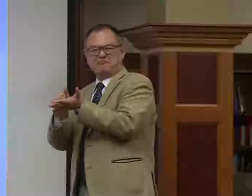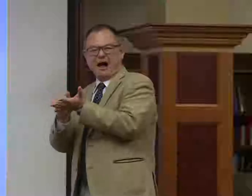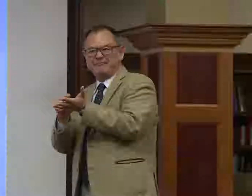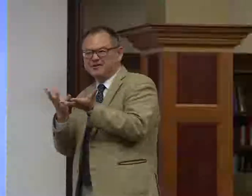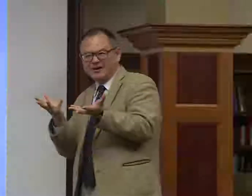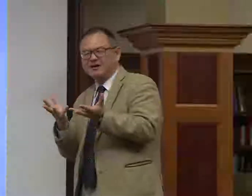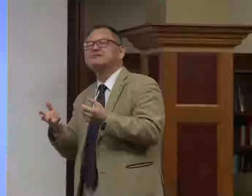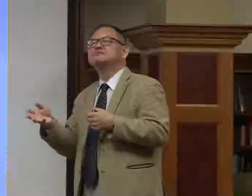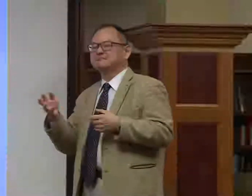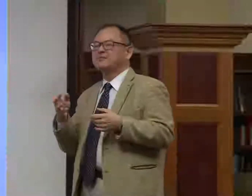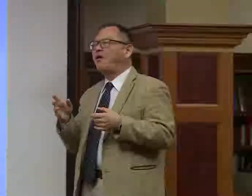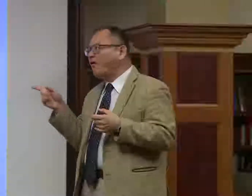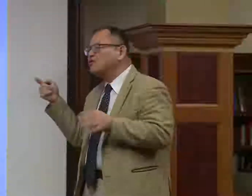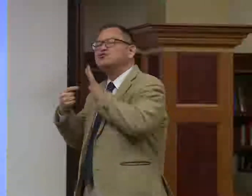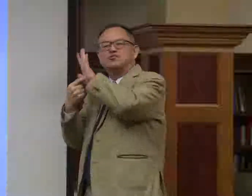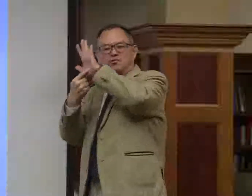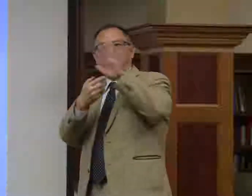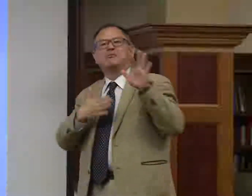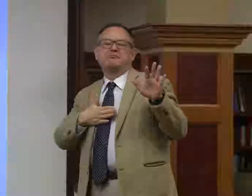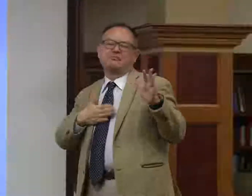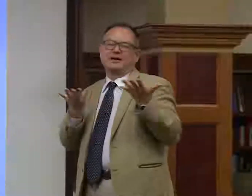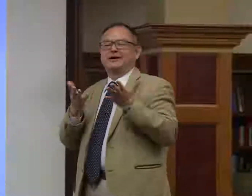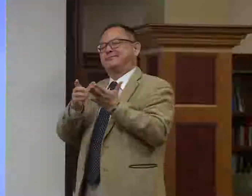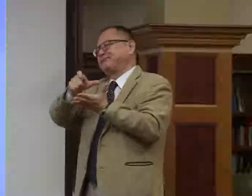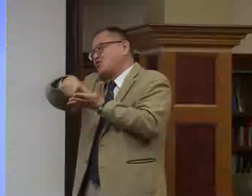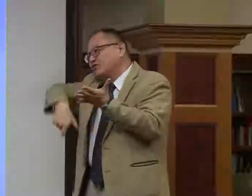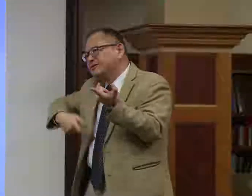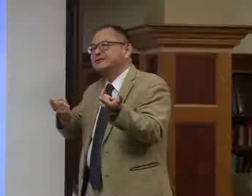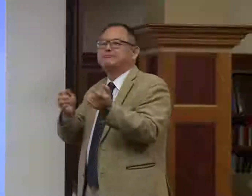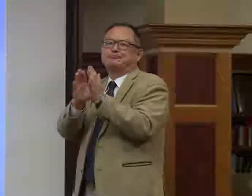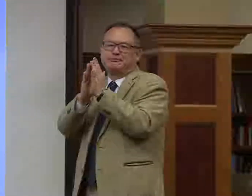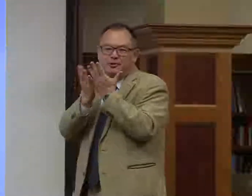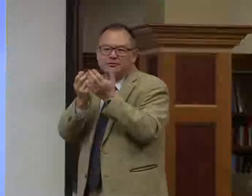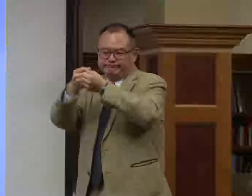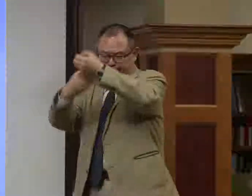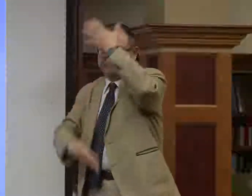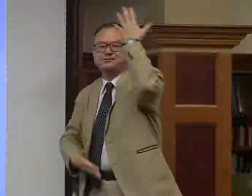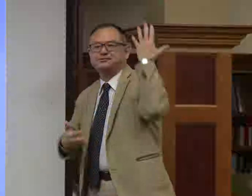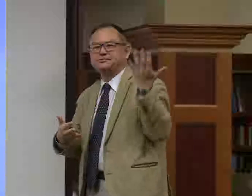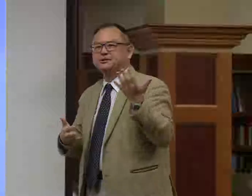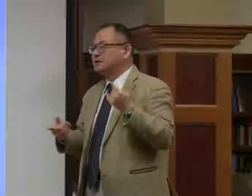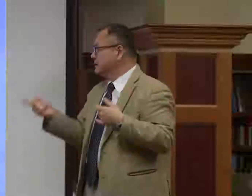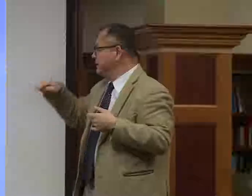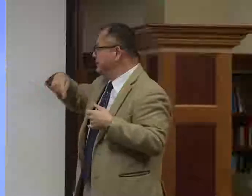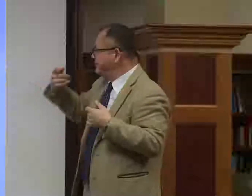show some of the articles and books that I have been involved with.